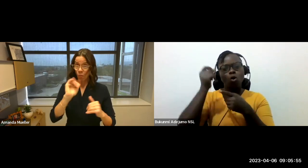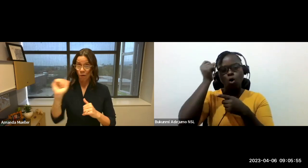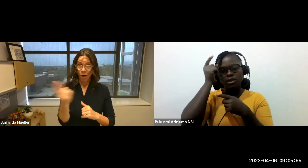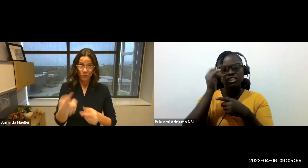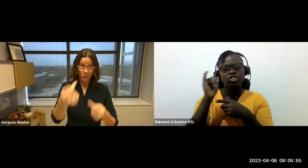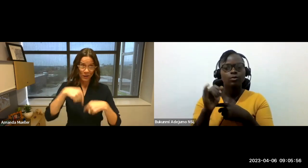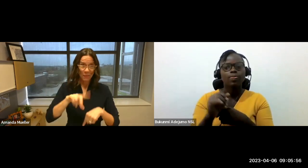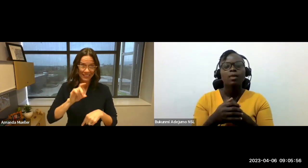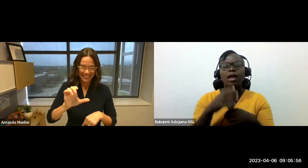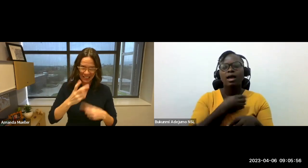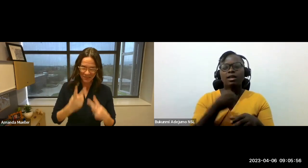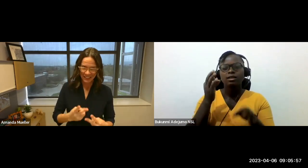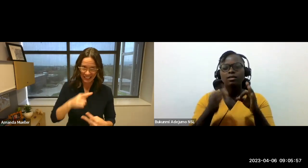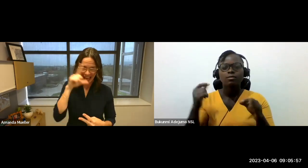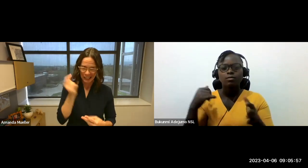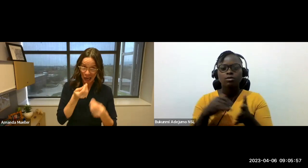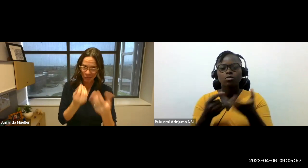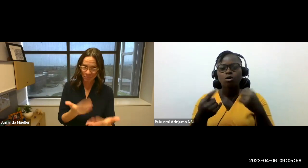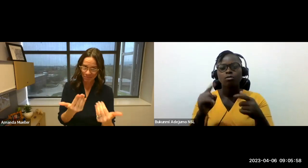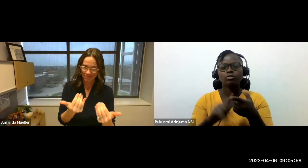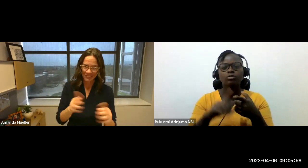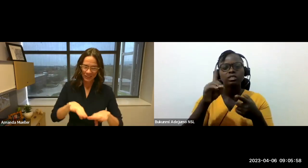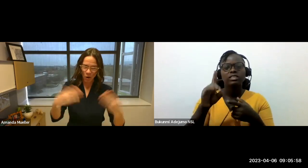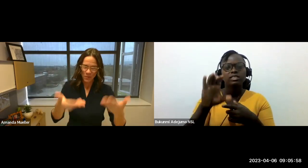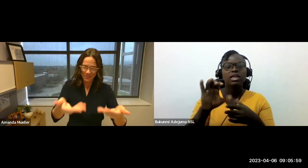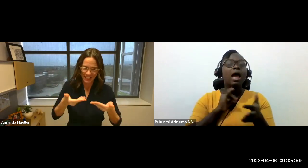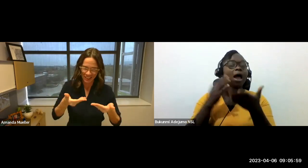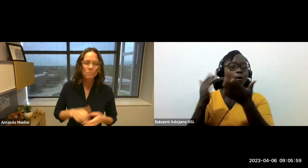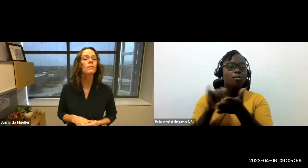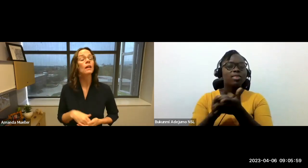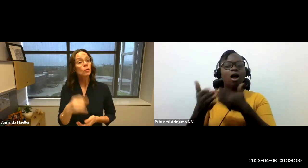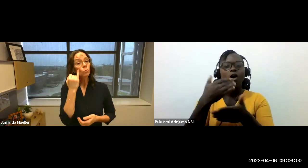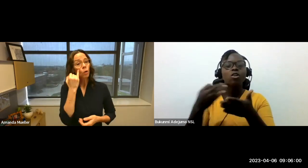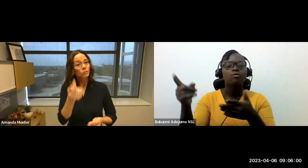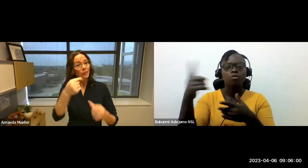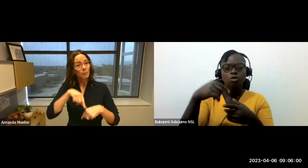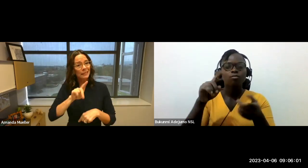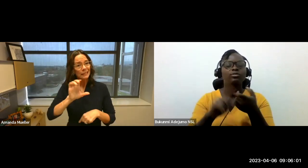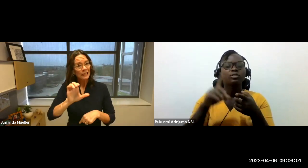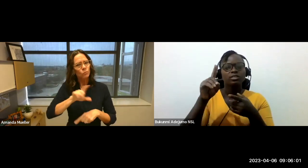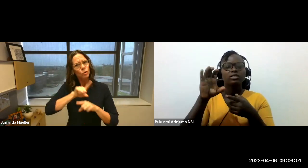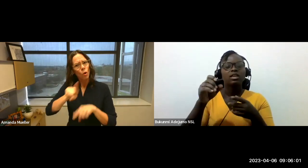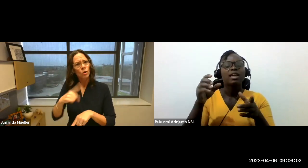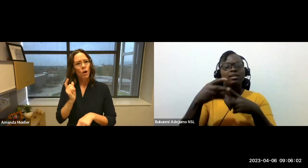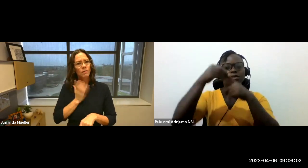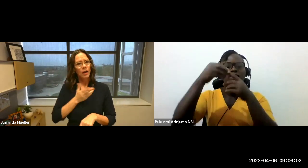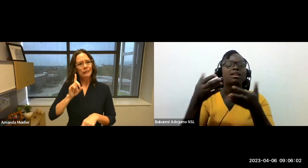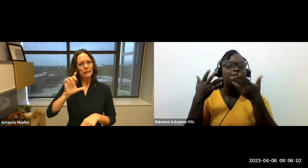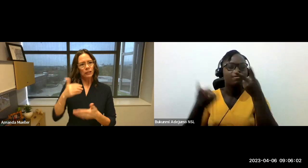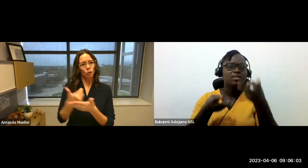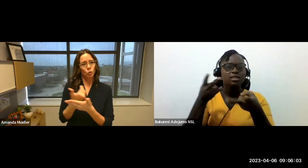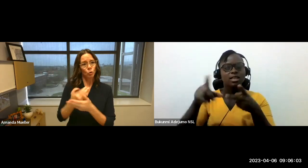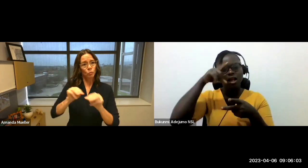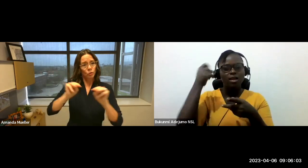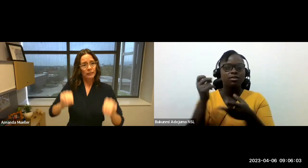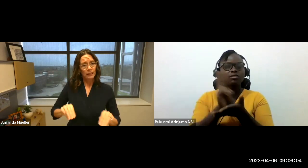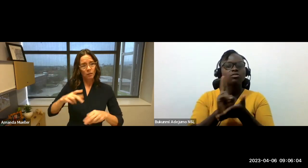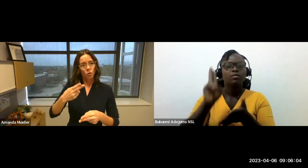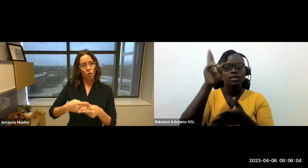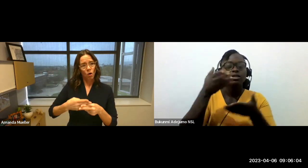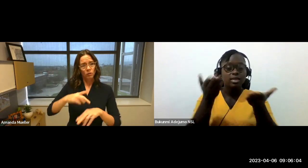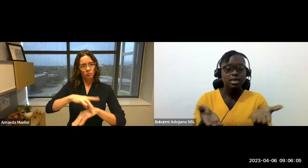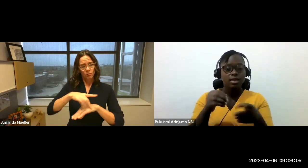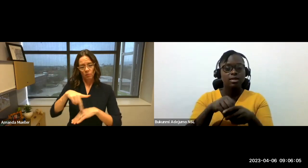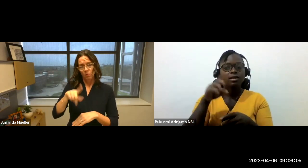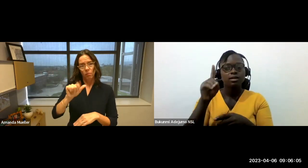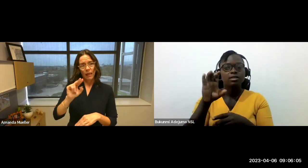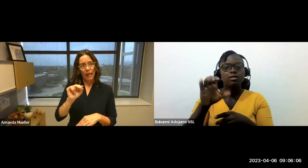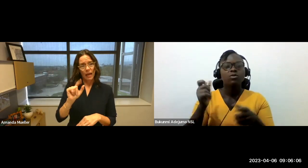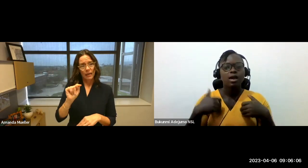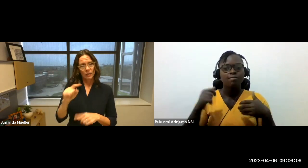And if you were to come to DC. And I hope all of you do come visit especially to come visit Galla at University. We're open and welcome, but here in DC. We have a new museum called